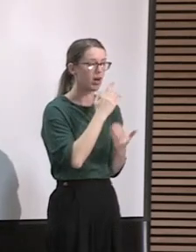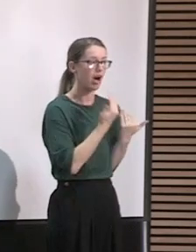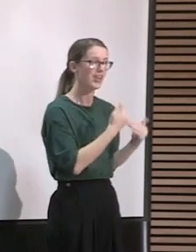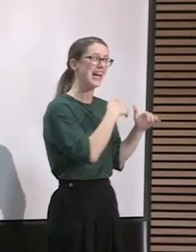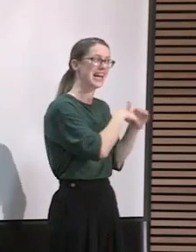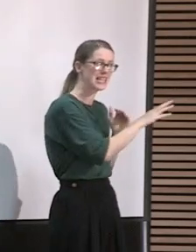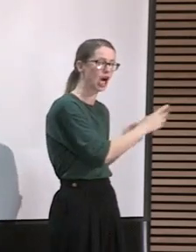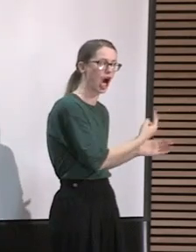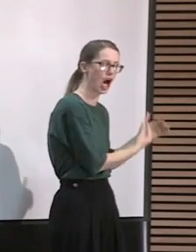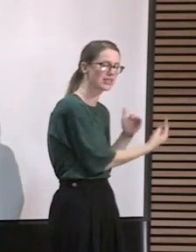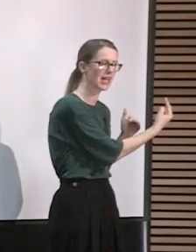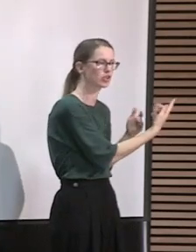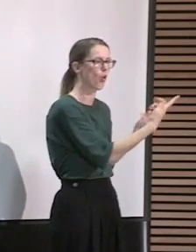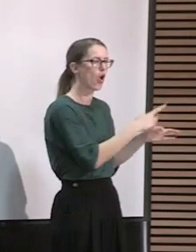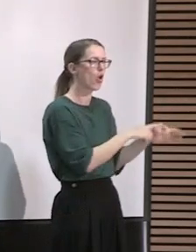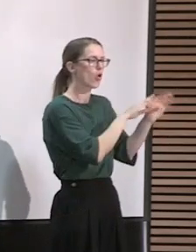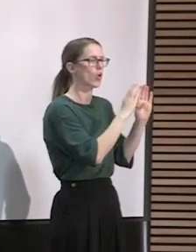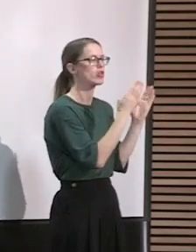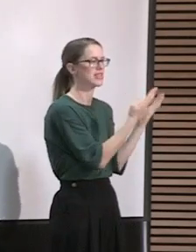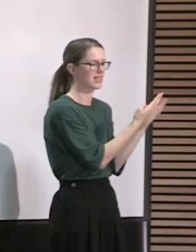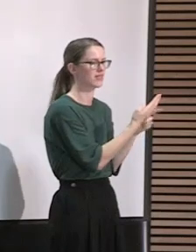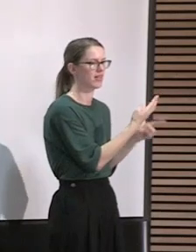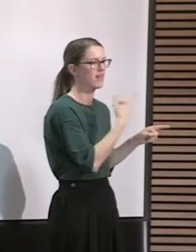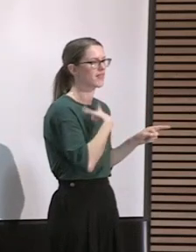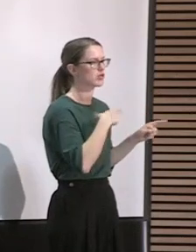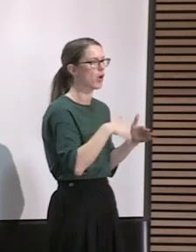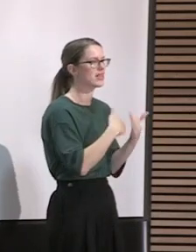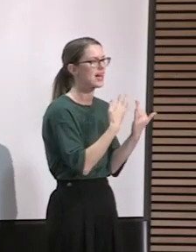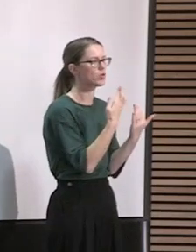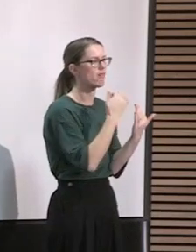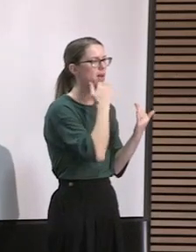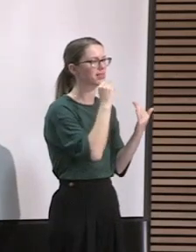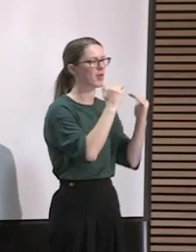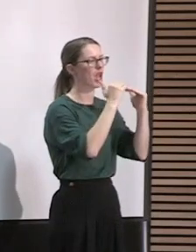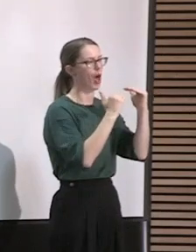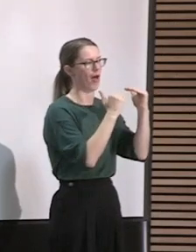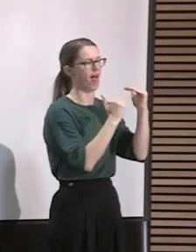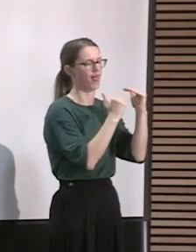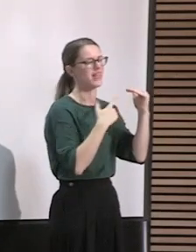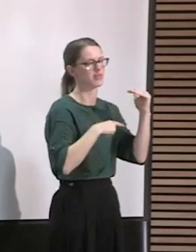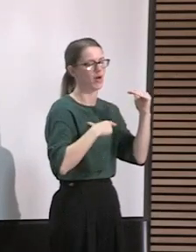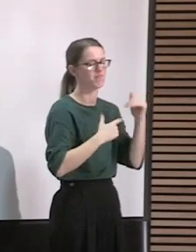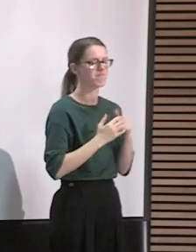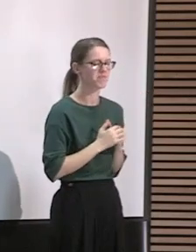19,473 Day 12 swabs taken. There are currently 5,204 people still in managed